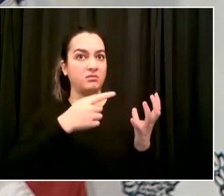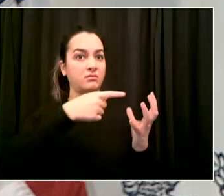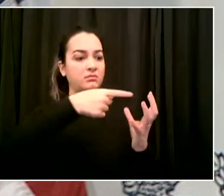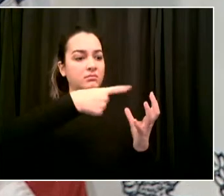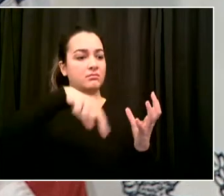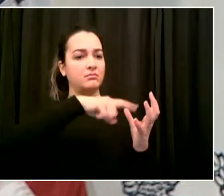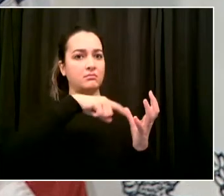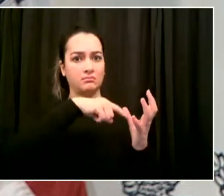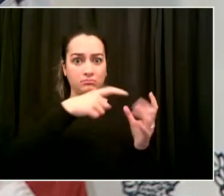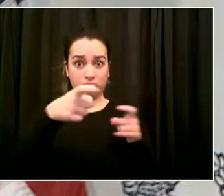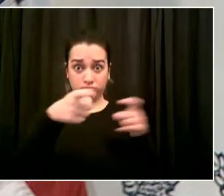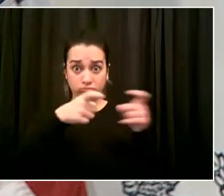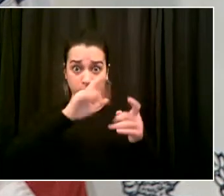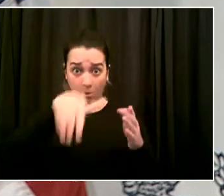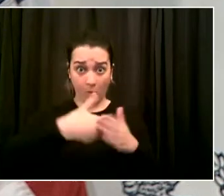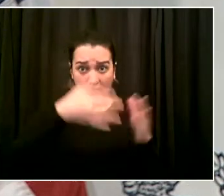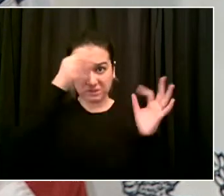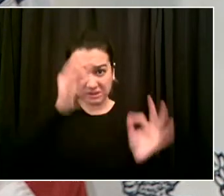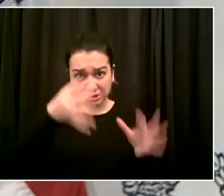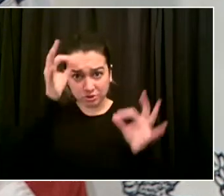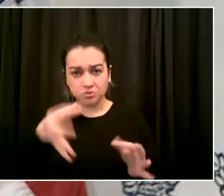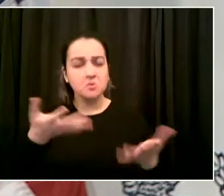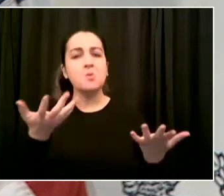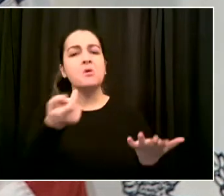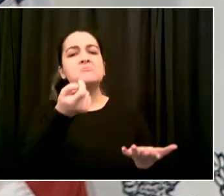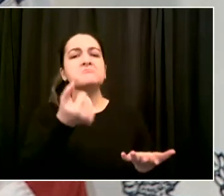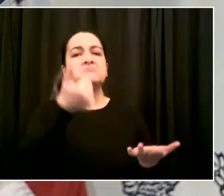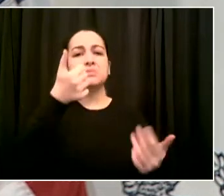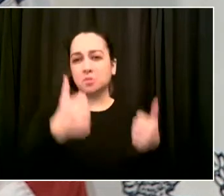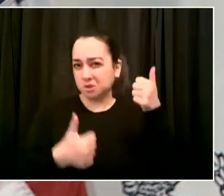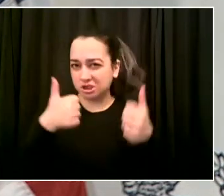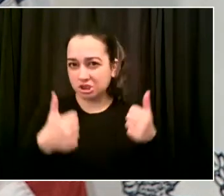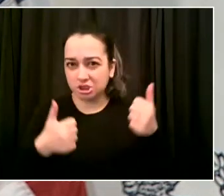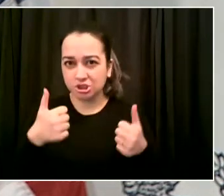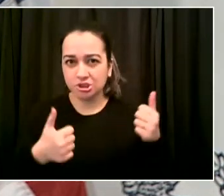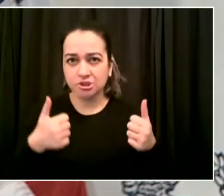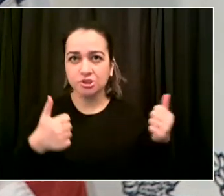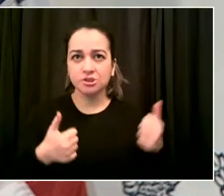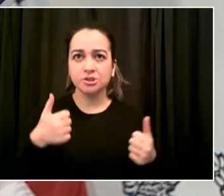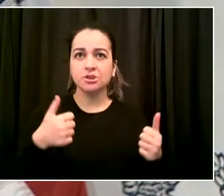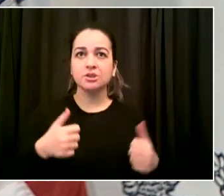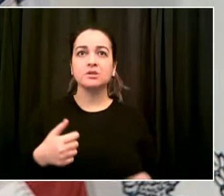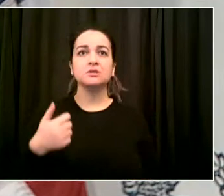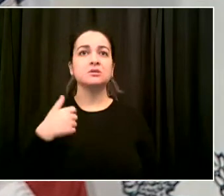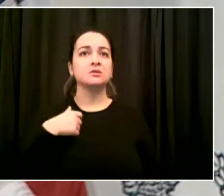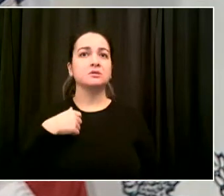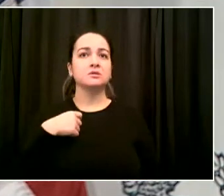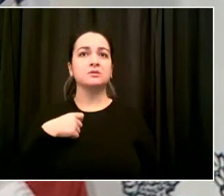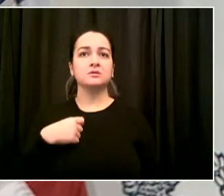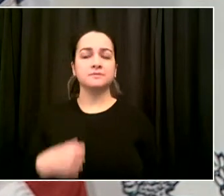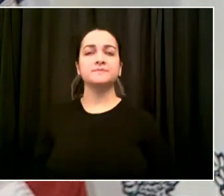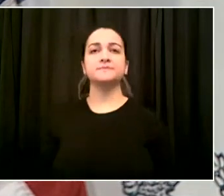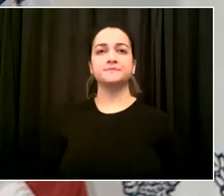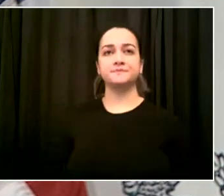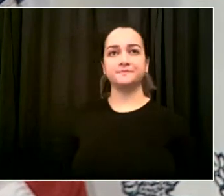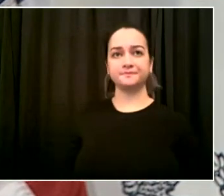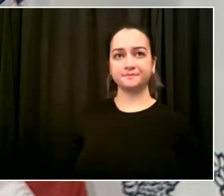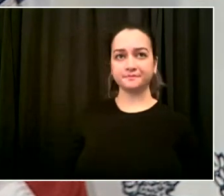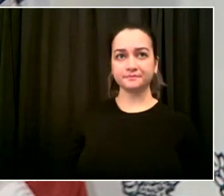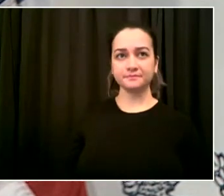THE FINAL DECISION? JULIET, I WILL ANSWER THAT BECAUSE I KNOW